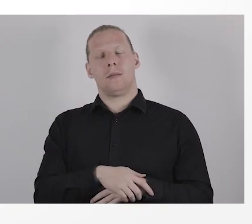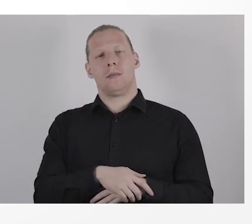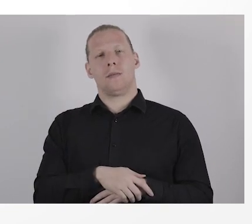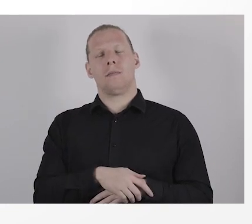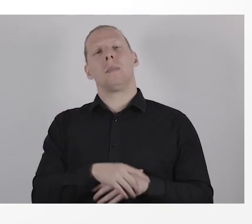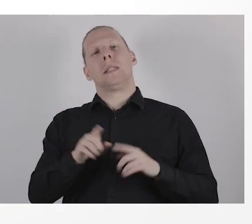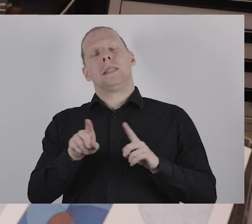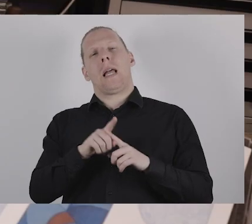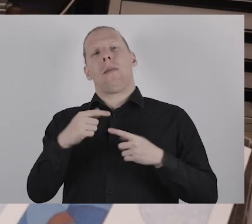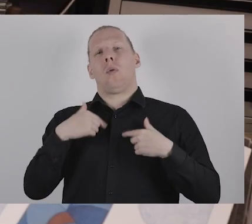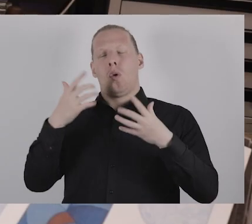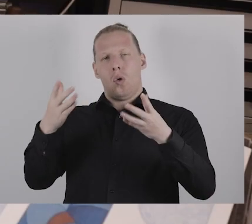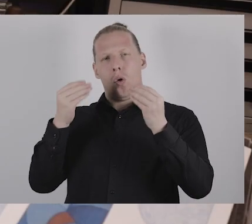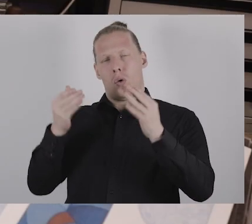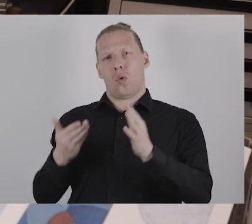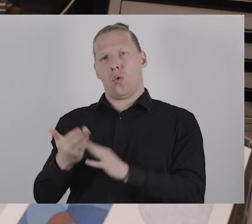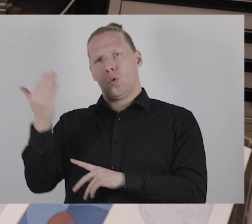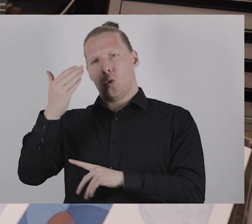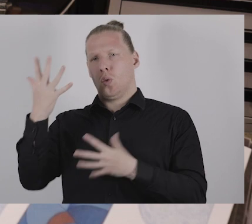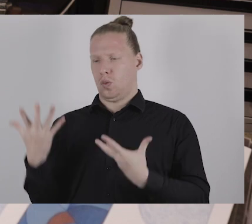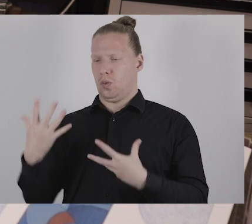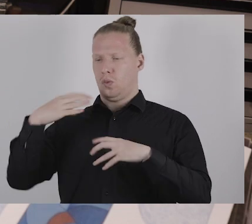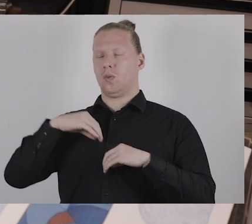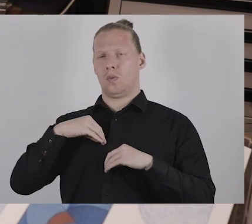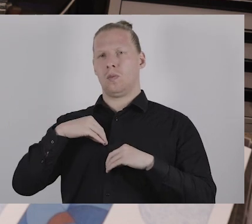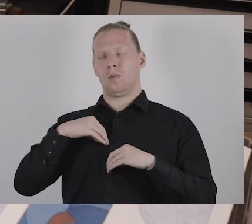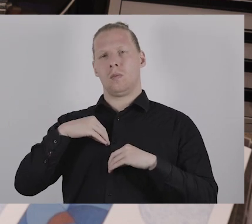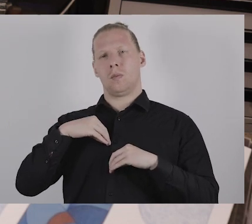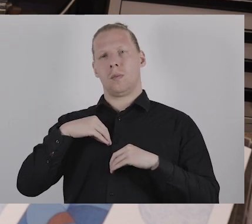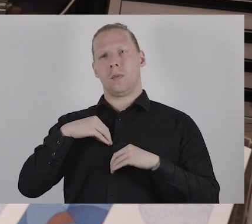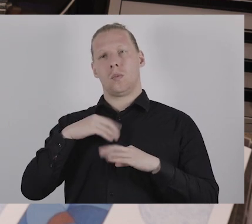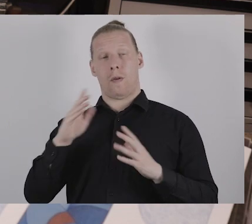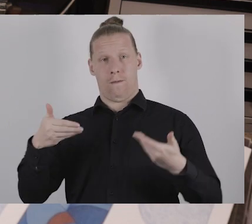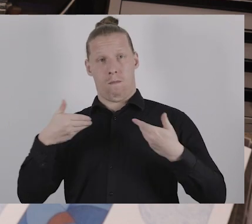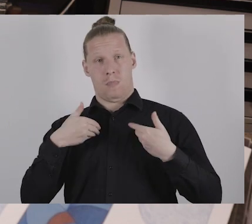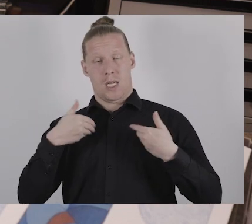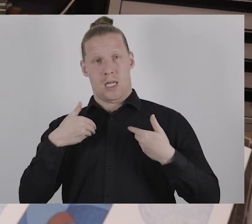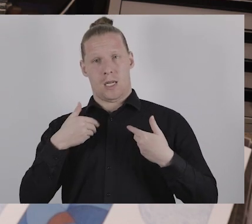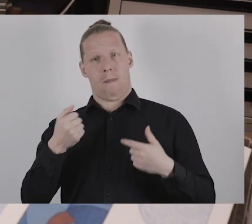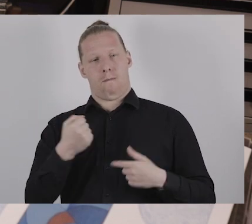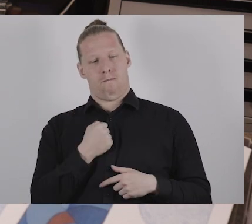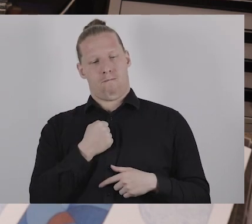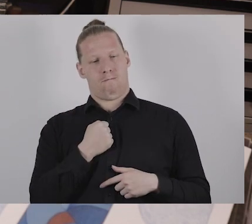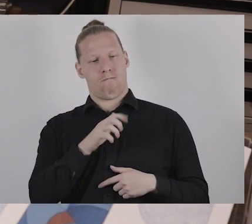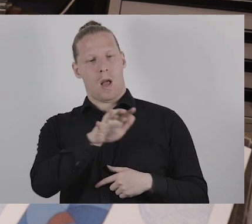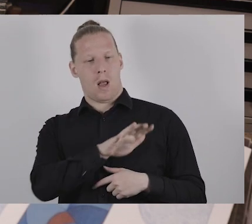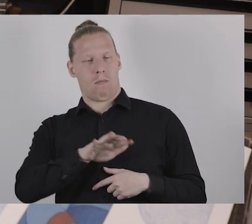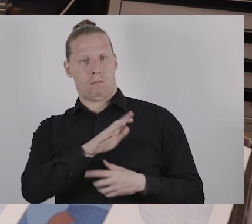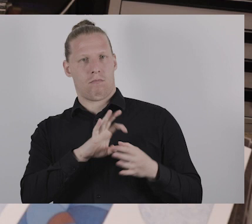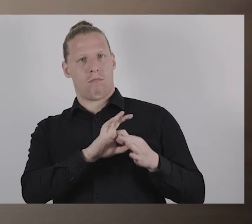as much as it is by anything that you learn in the art schools. And to me, where I came from...